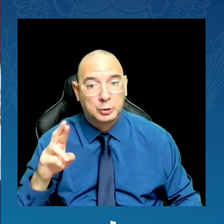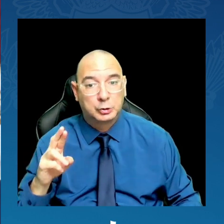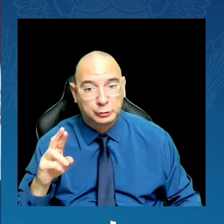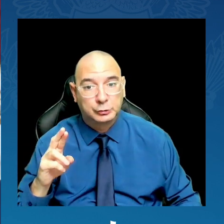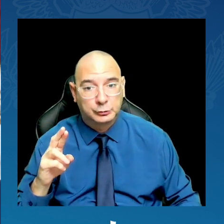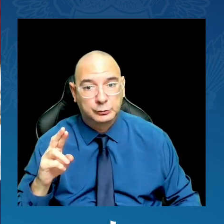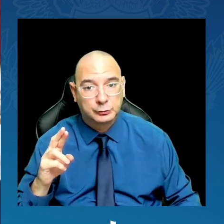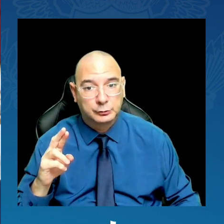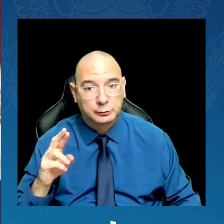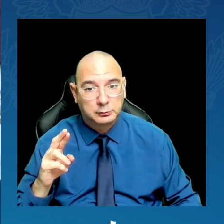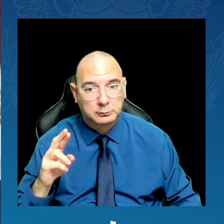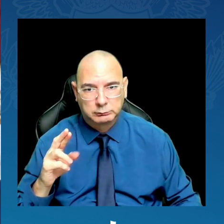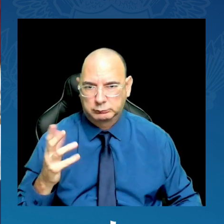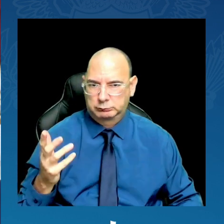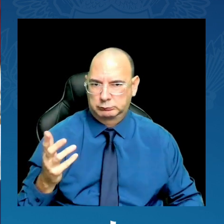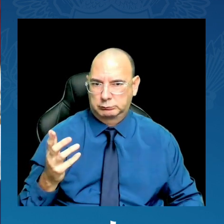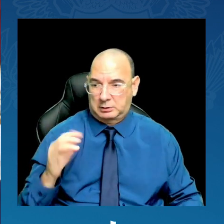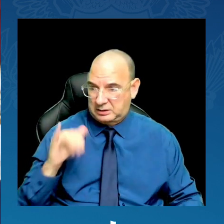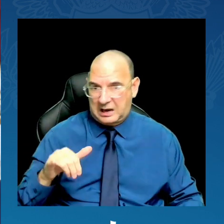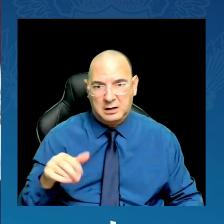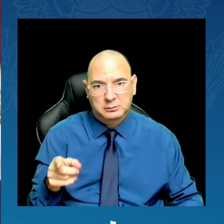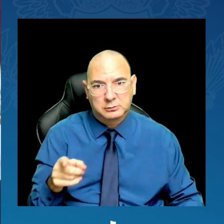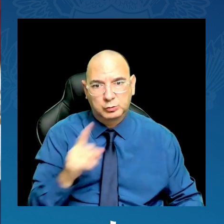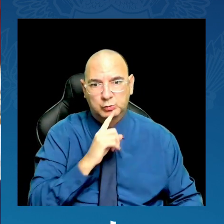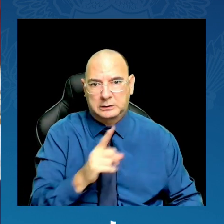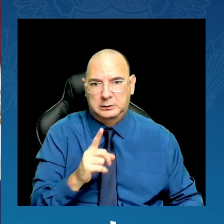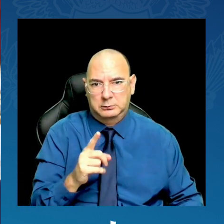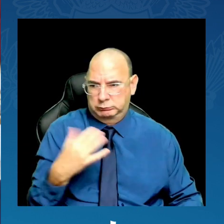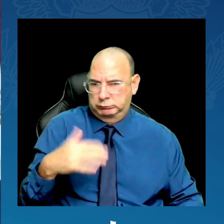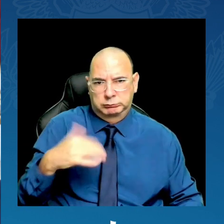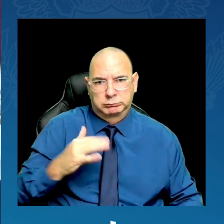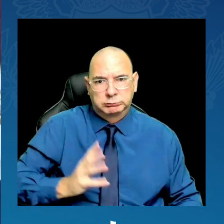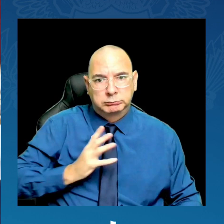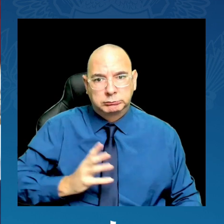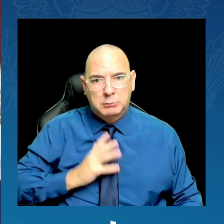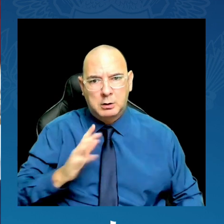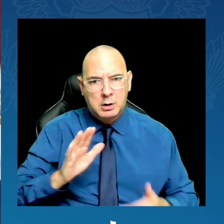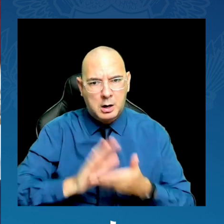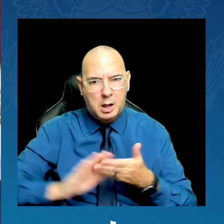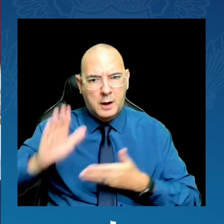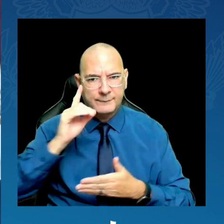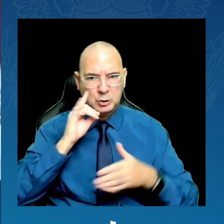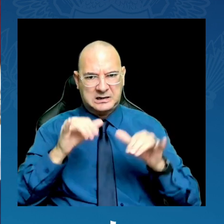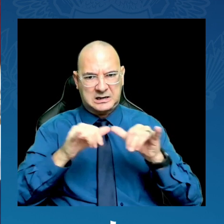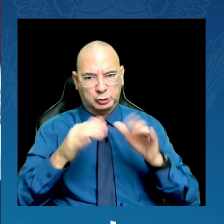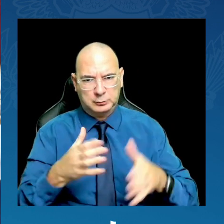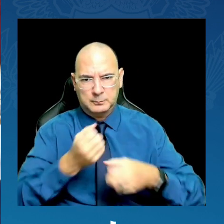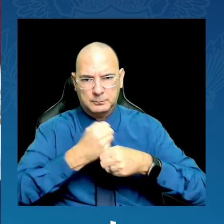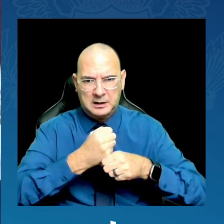This highly rated College of Engineering produces some of the best engineers in this country.